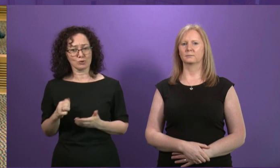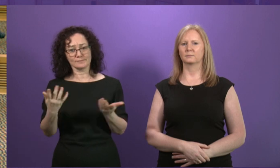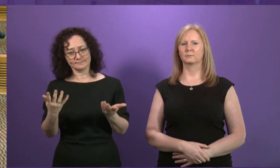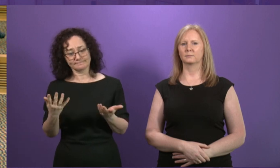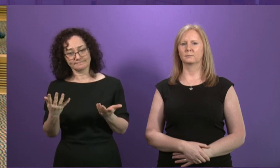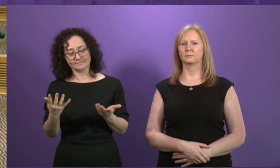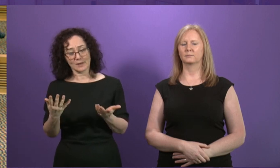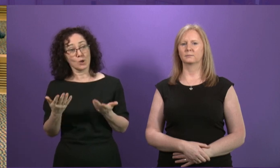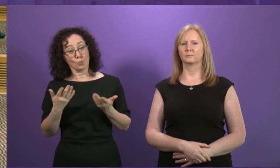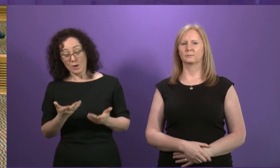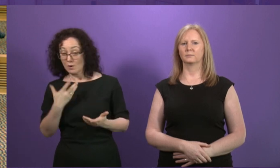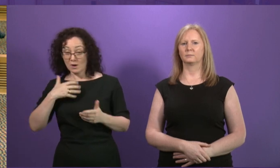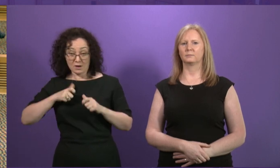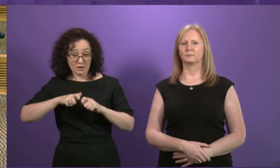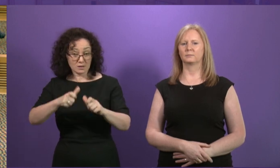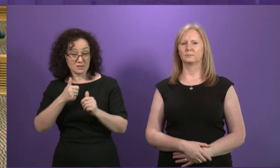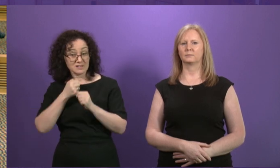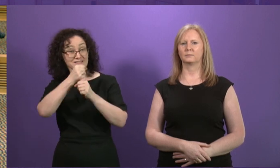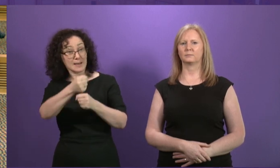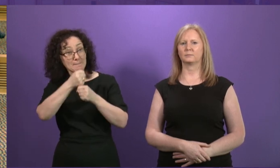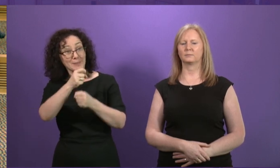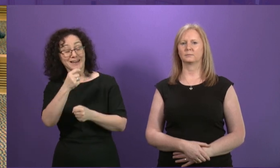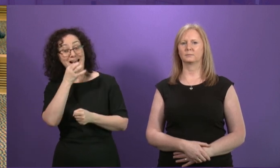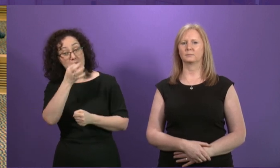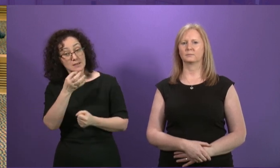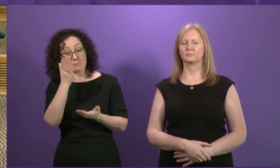share of any additional funding. As with so many things related to Brexit,